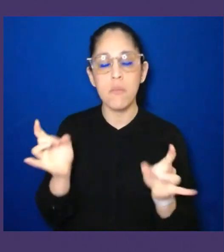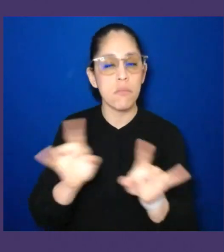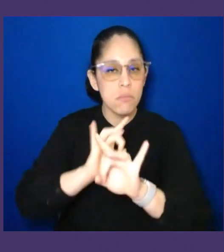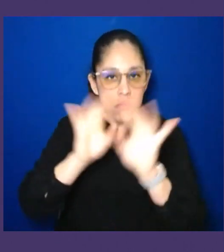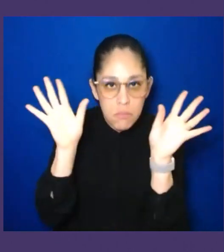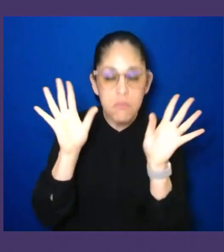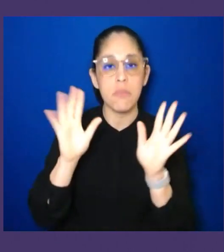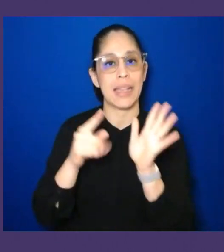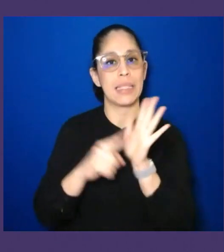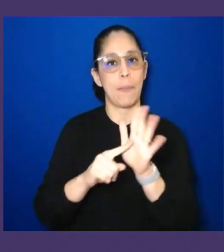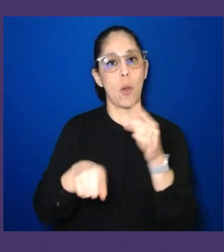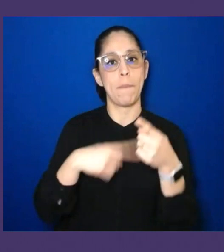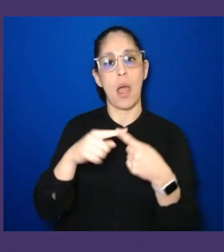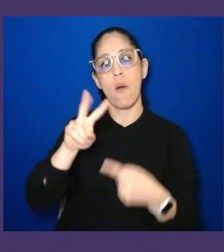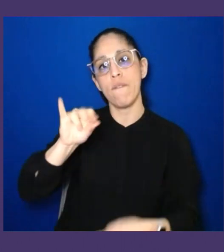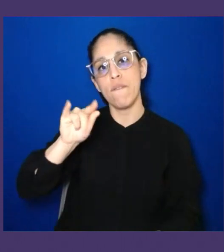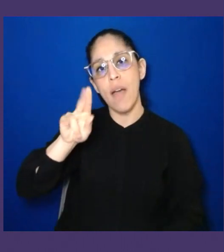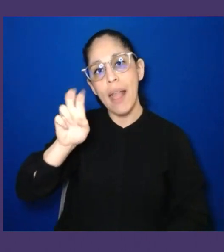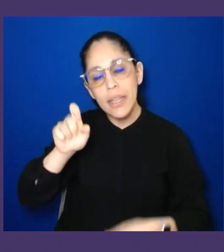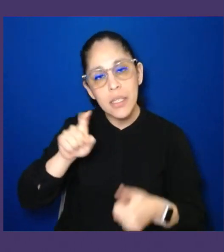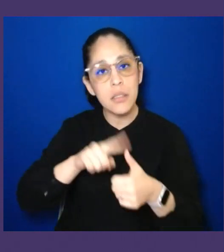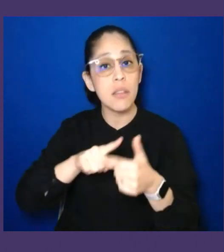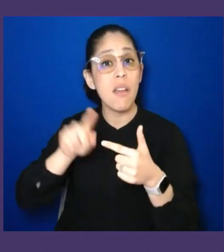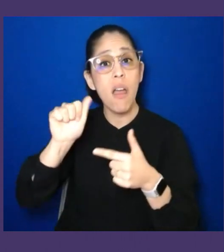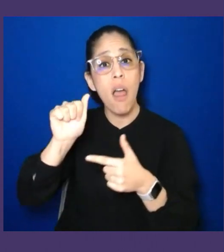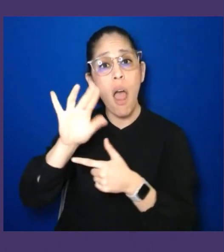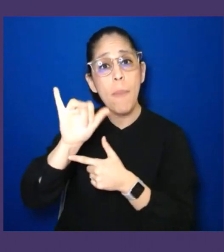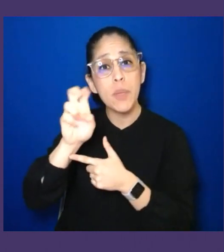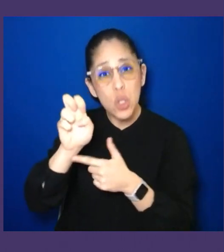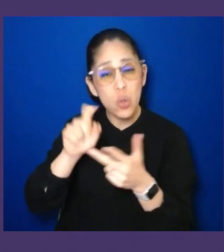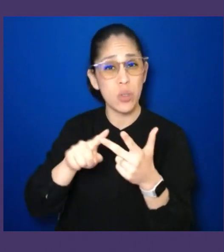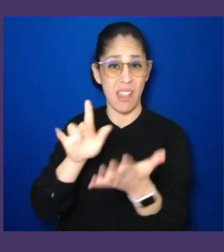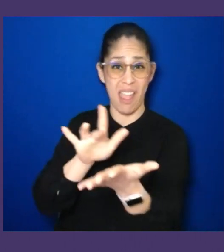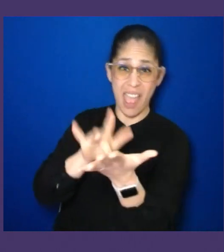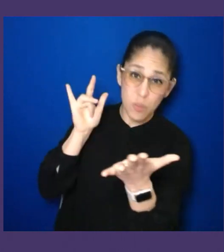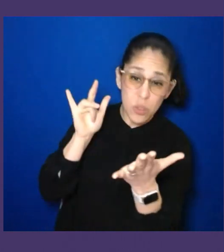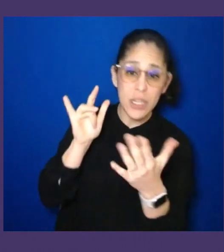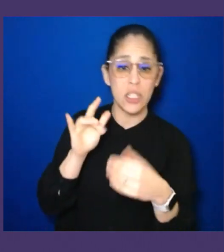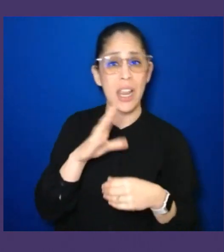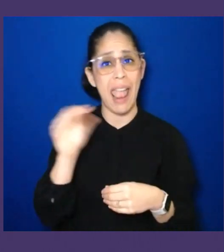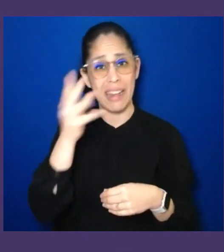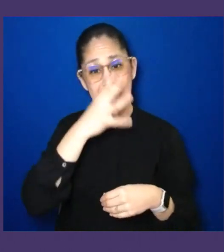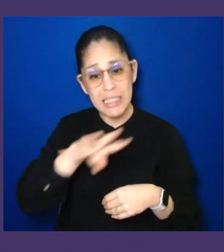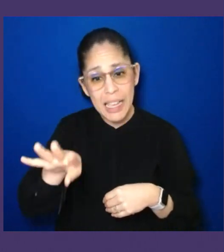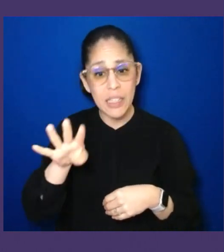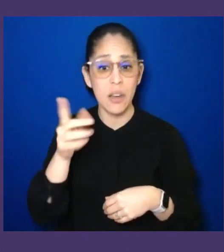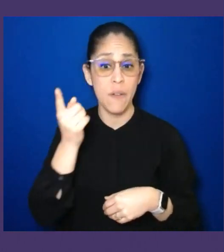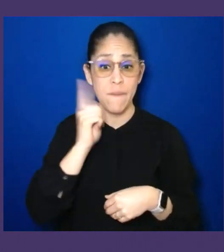abuse, exploitation and neglect, and policy and political failure that was trapping